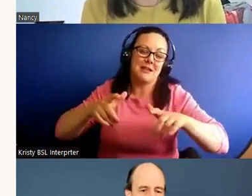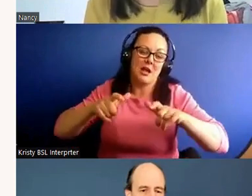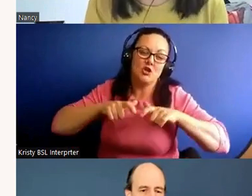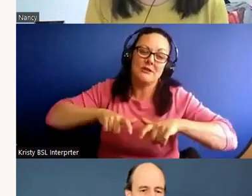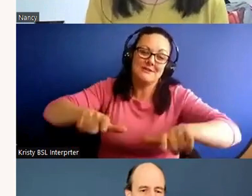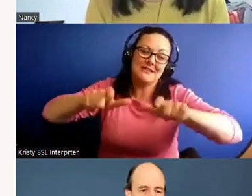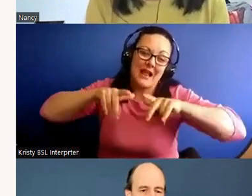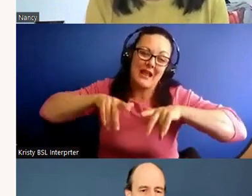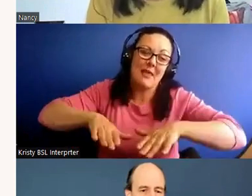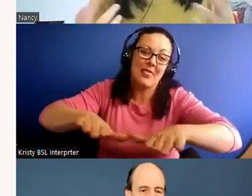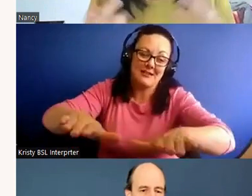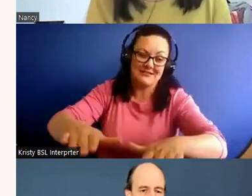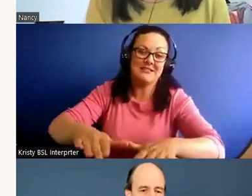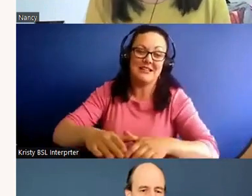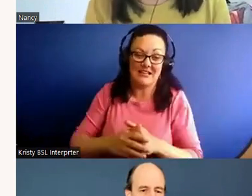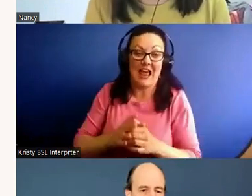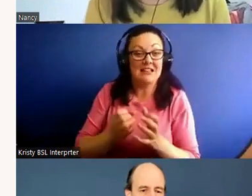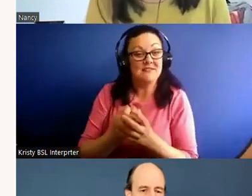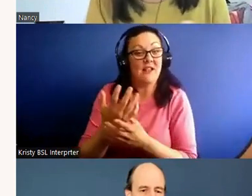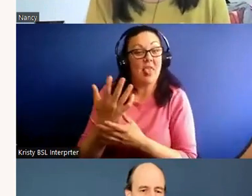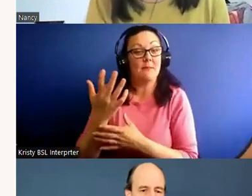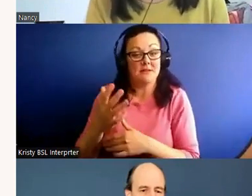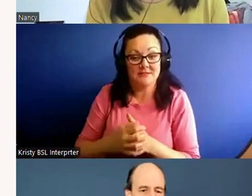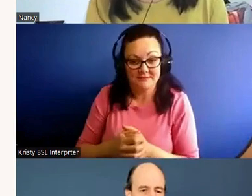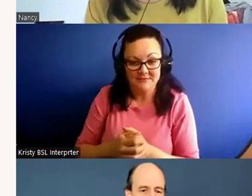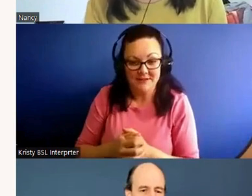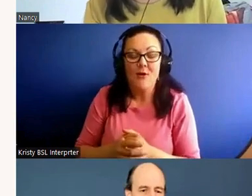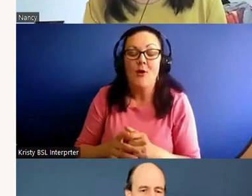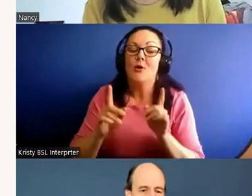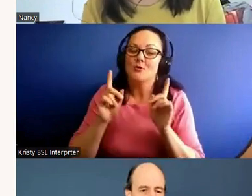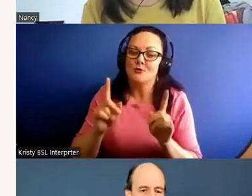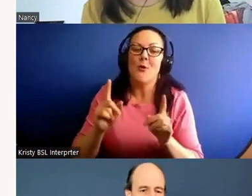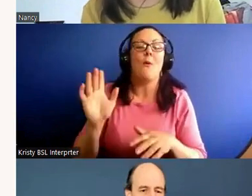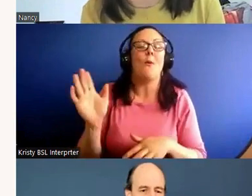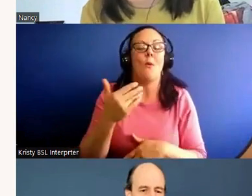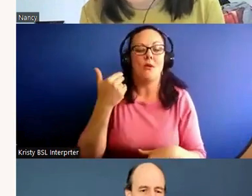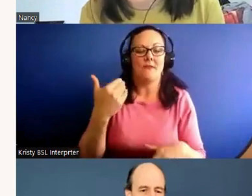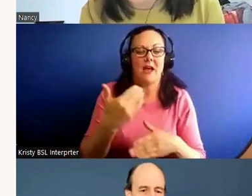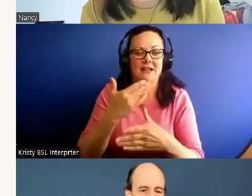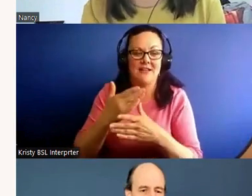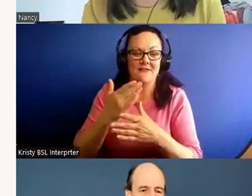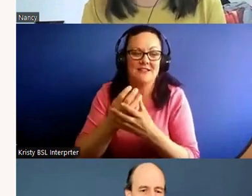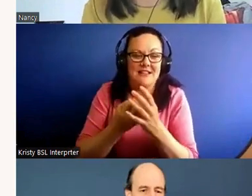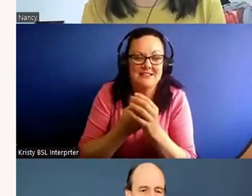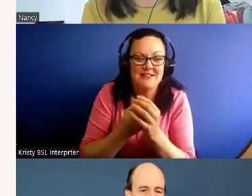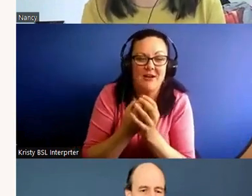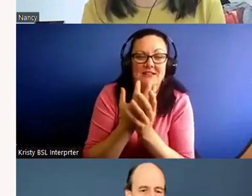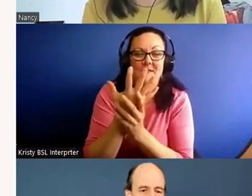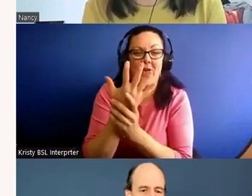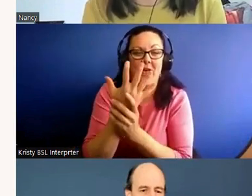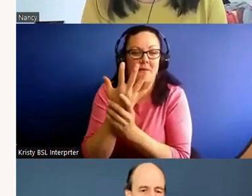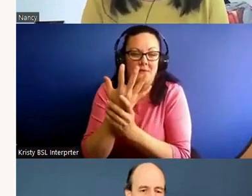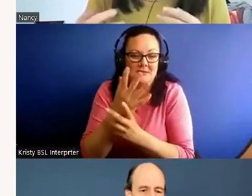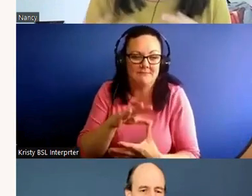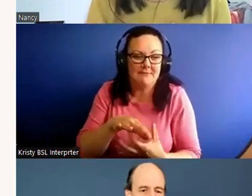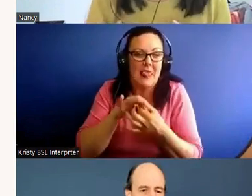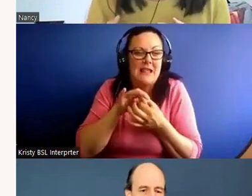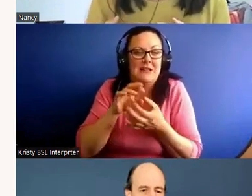Therefore all of our activities are structured around that cyclical process of natural learning which, in our opinion,